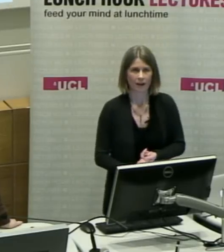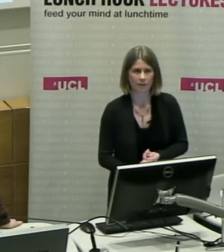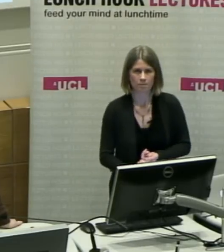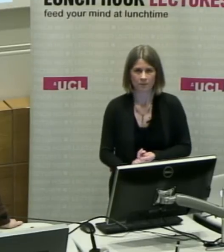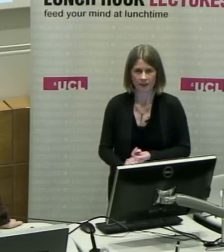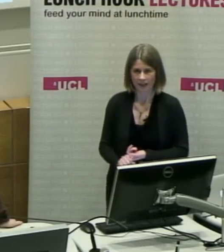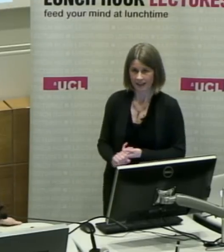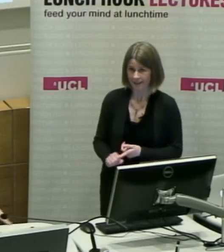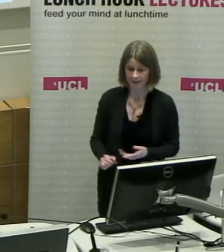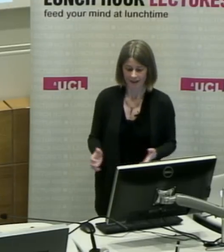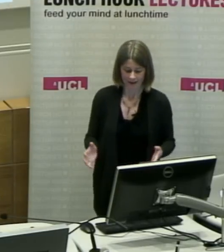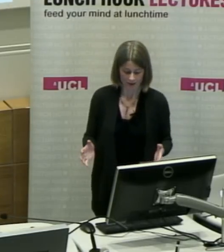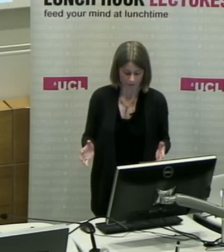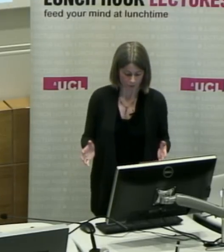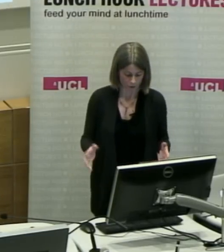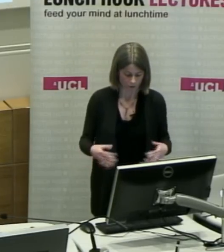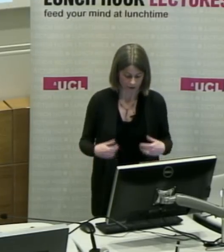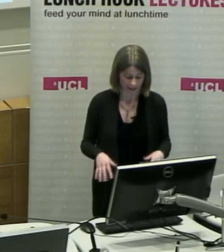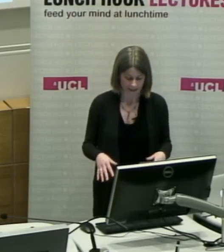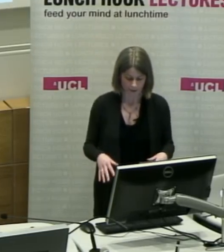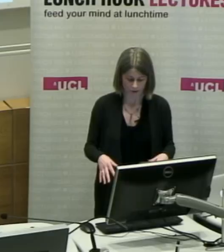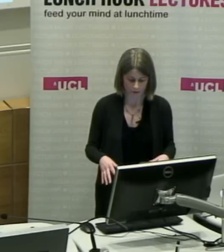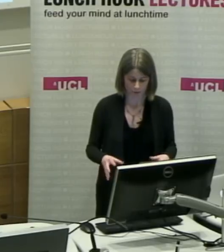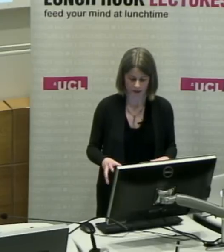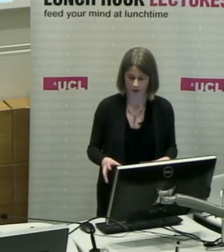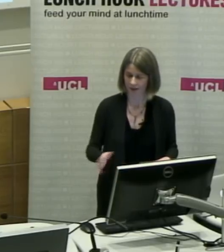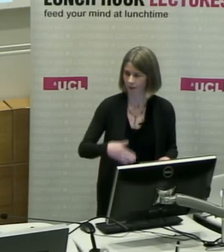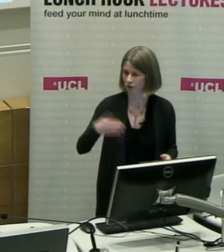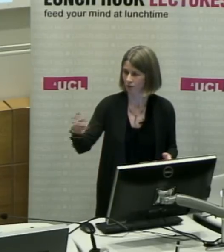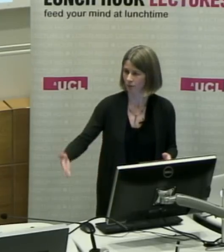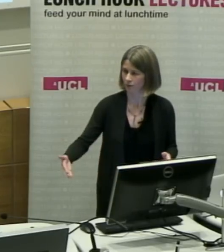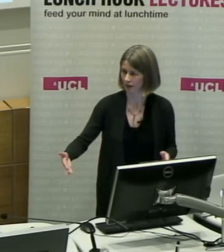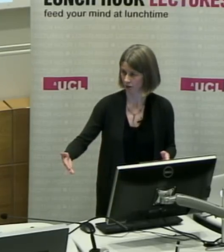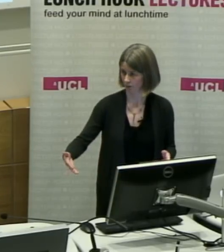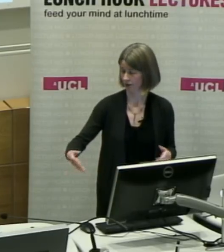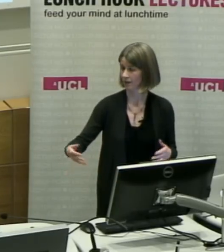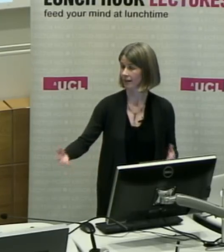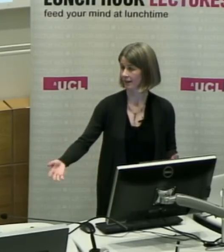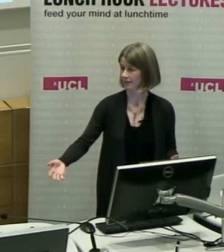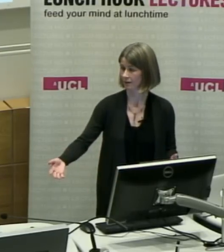Yes, if you are a native user of British Sign Language and you want to learn ASL,